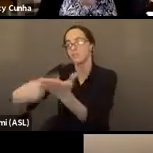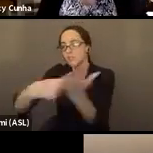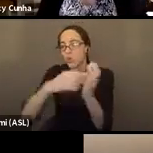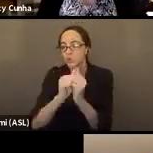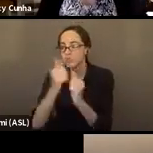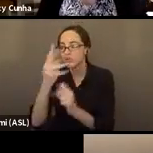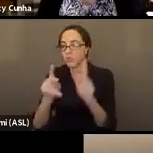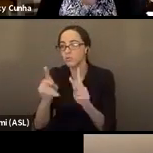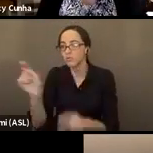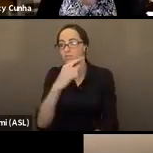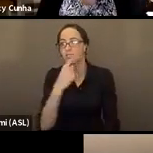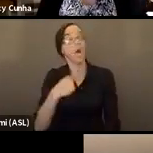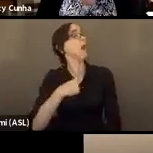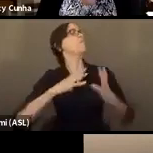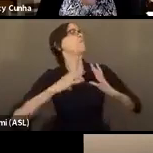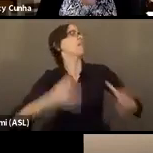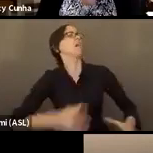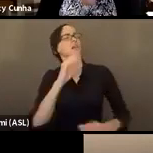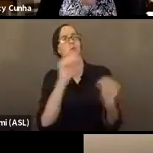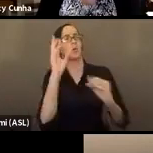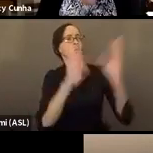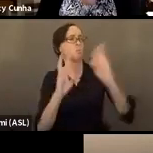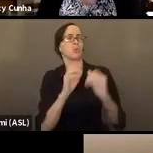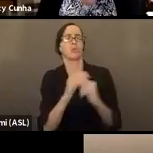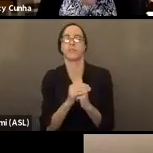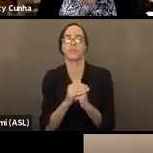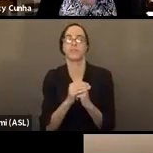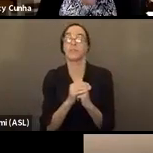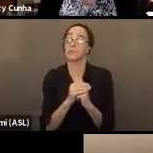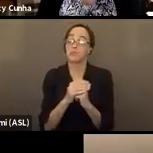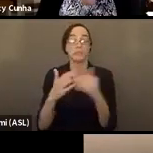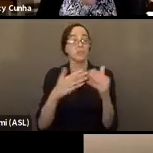even if you think it will never happen to you it'll be a good idea to come up with a safety plan